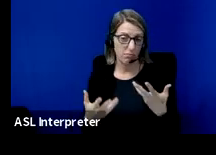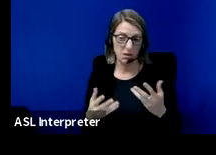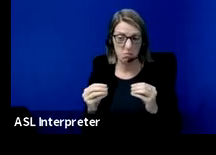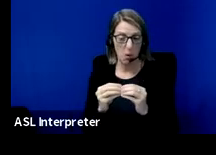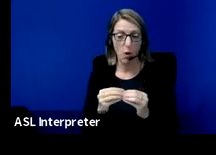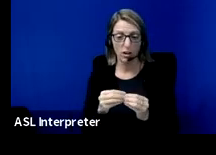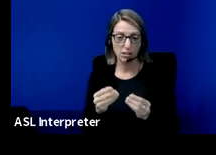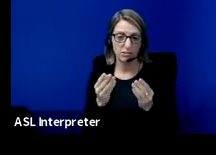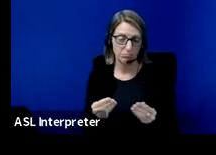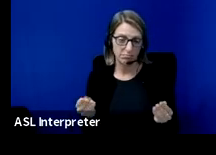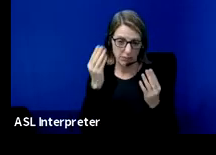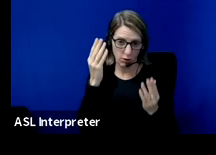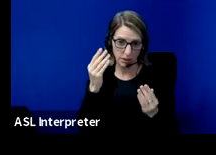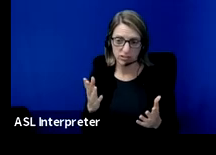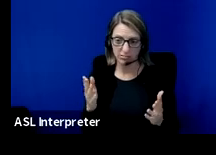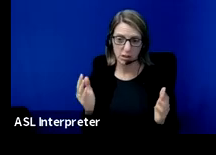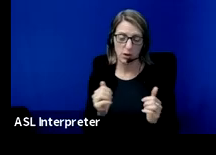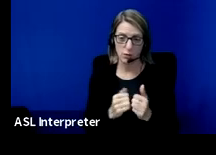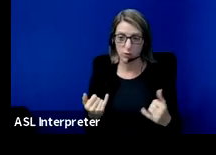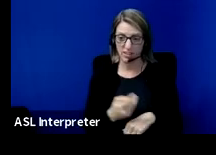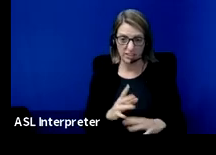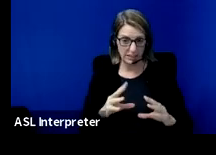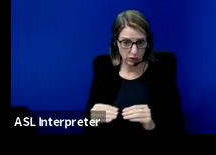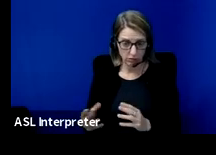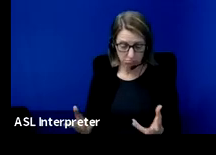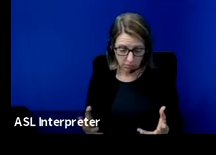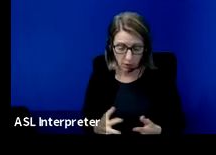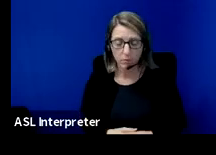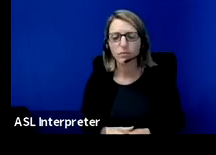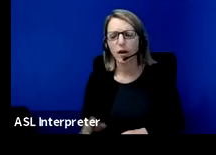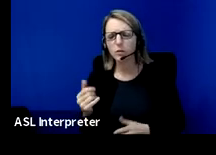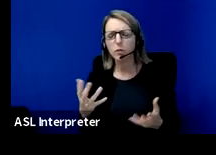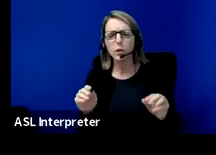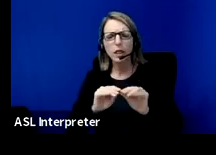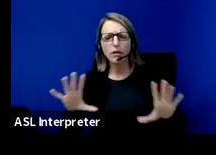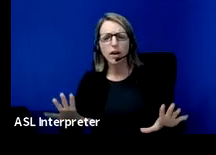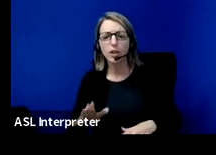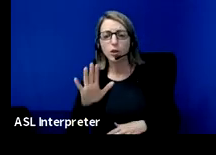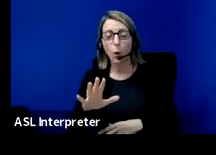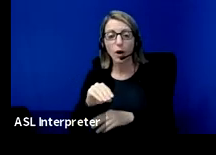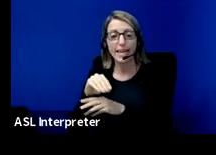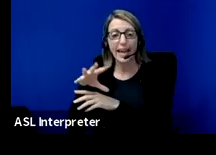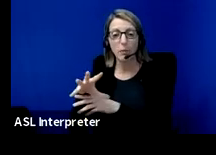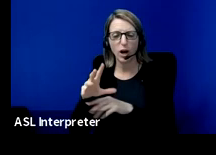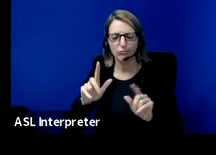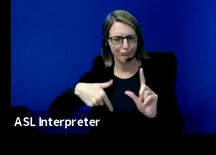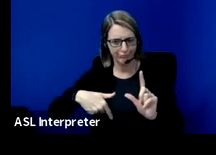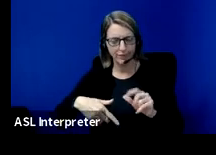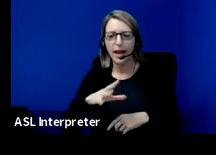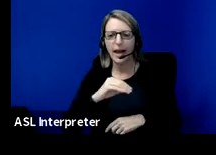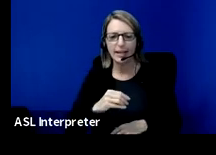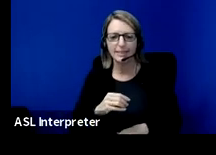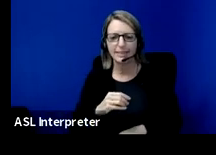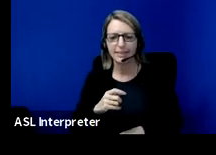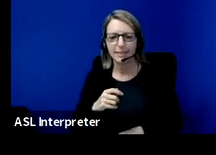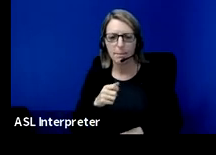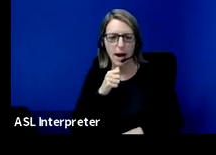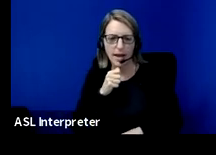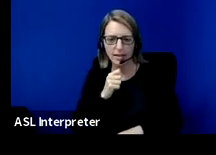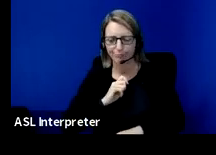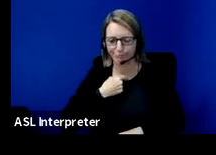ESD 112-- Kristina Wambold: So just wanted you to know about that. We also want to clarify that we have disabled your camera and your mic so that we can focus on our ASL interpreter